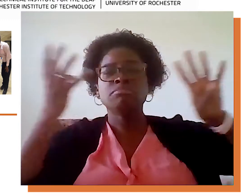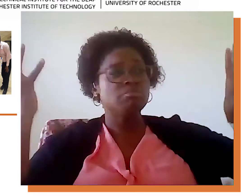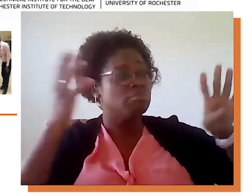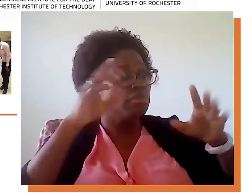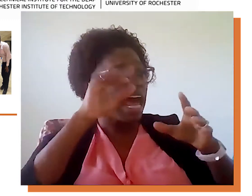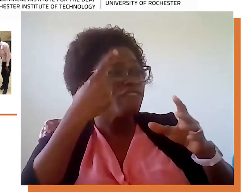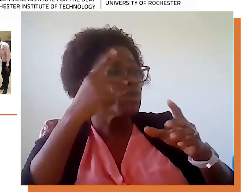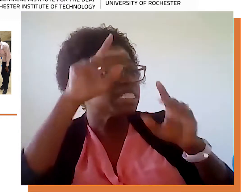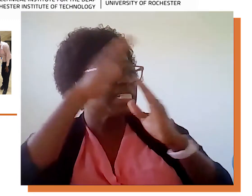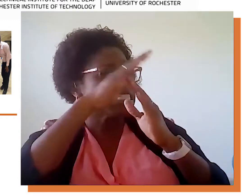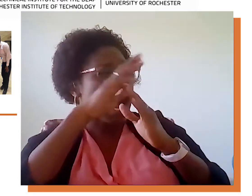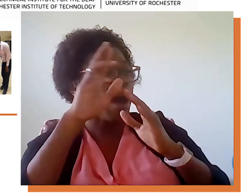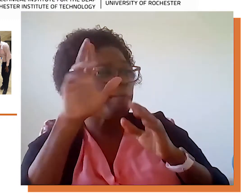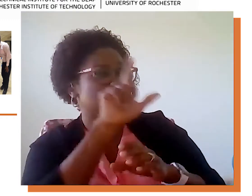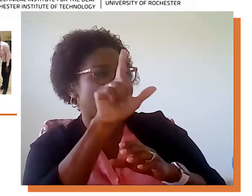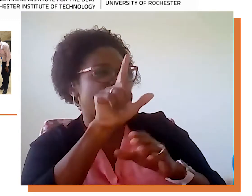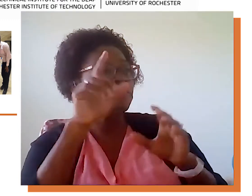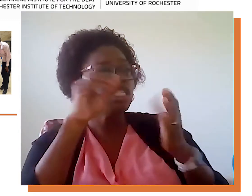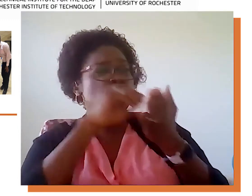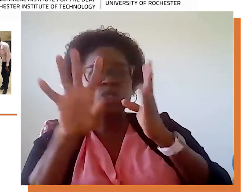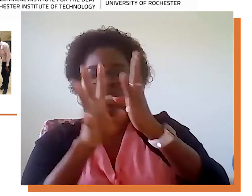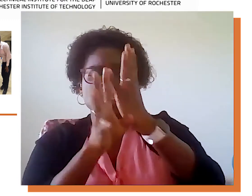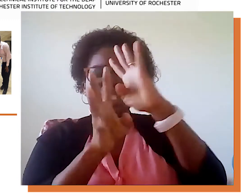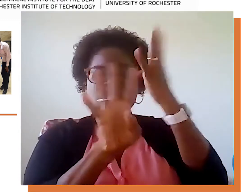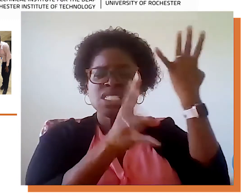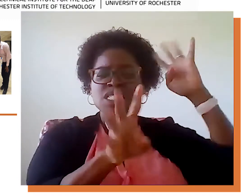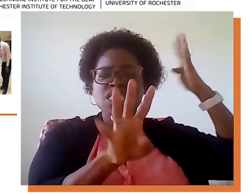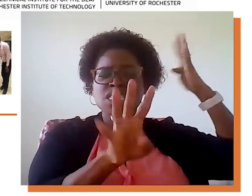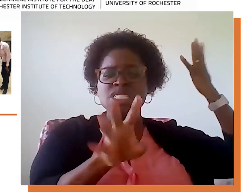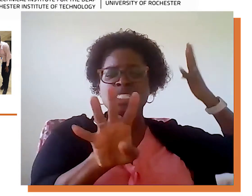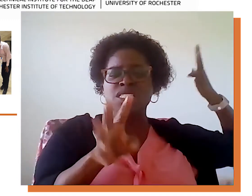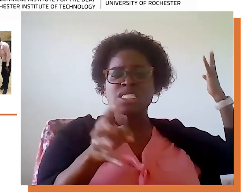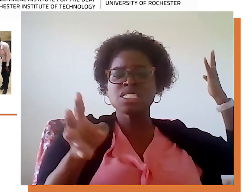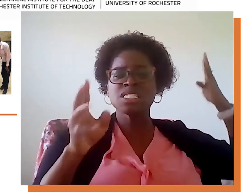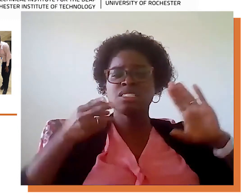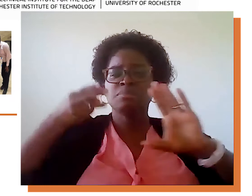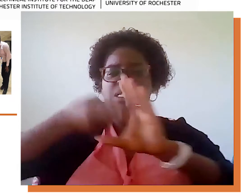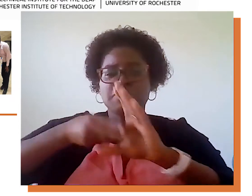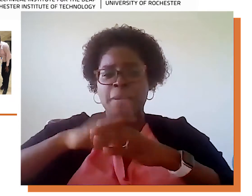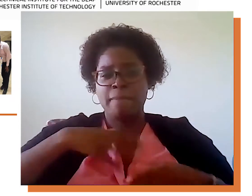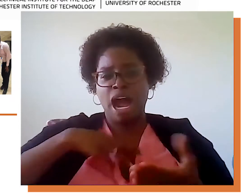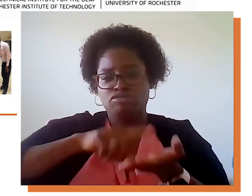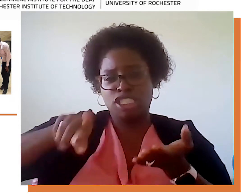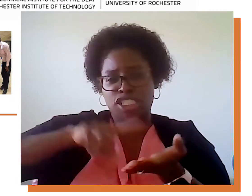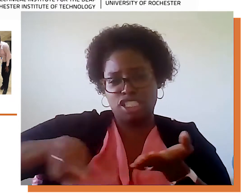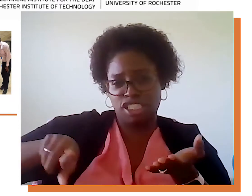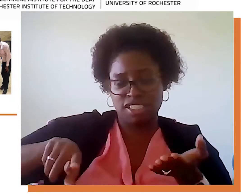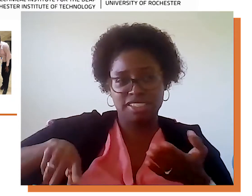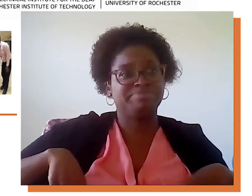If you can see at the top left here, that's the line snaking outside of the S.D.C. That's a line of people